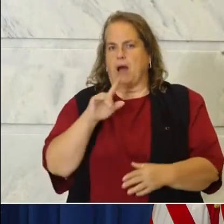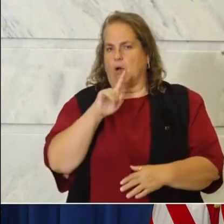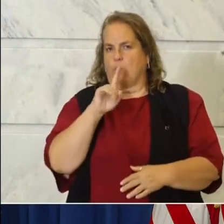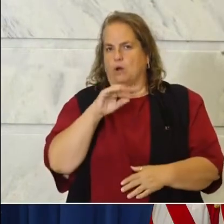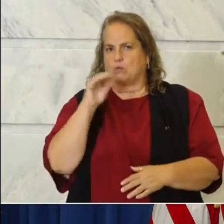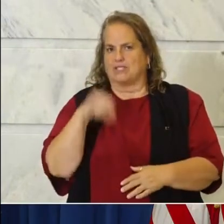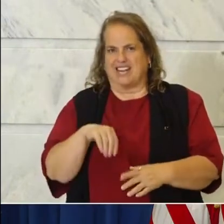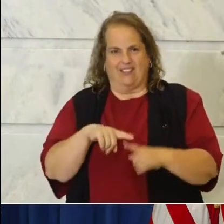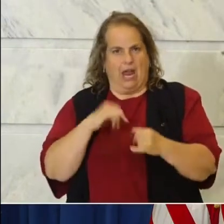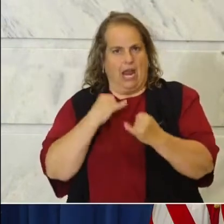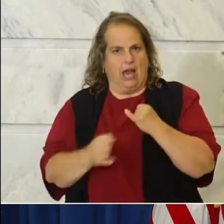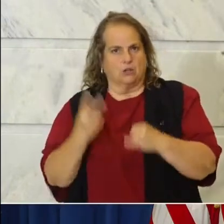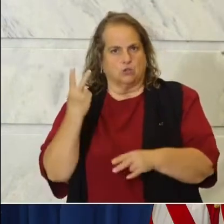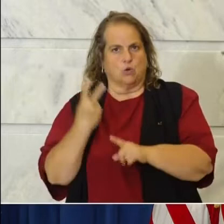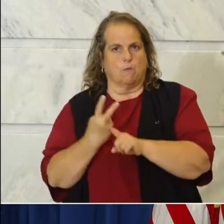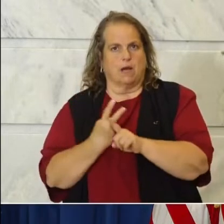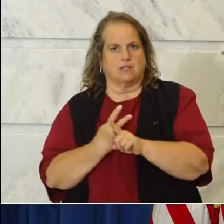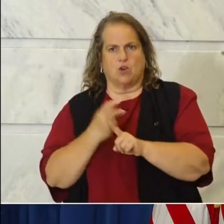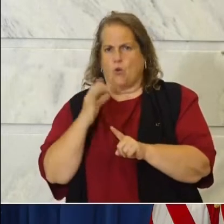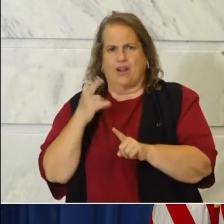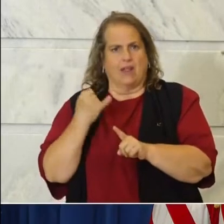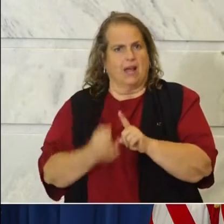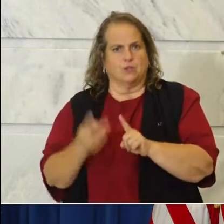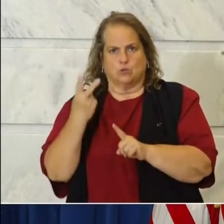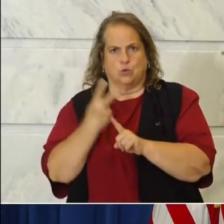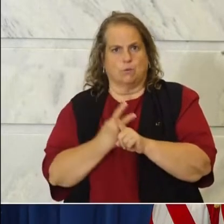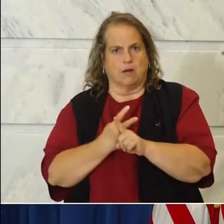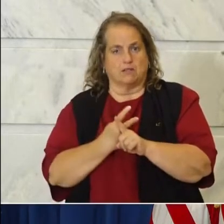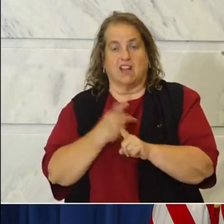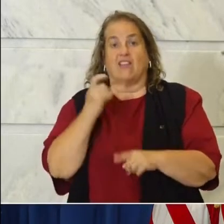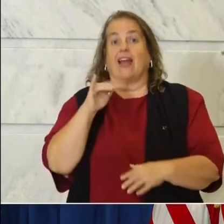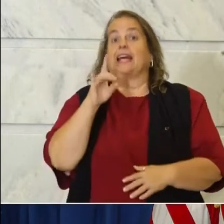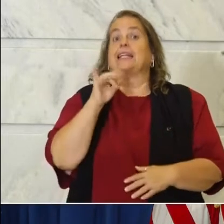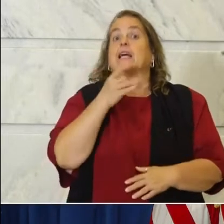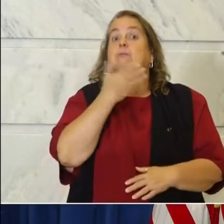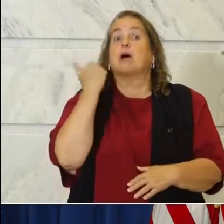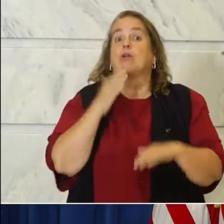two months, just in the last two months. And they did better than that. We'll